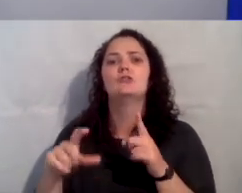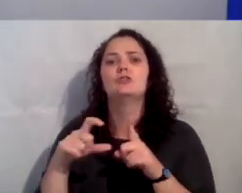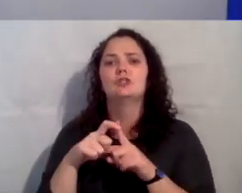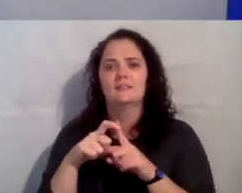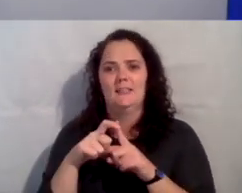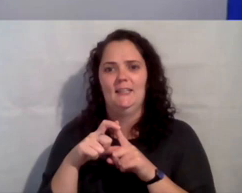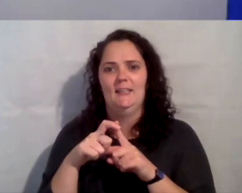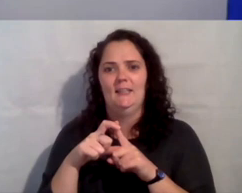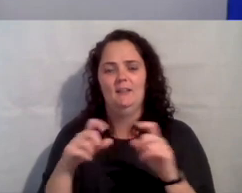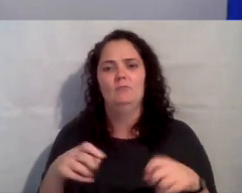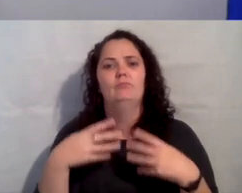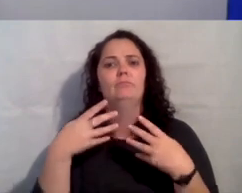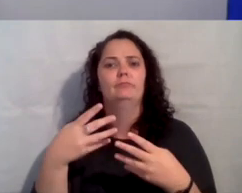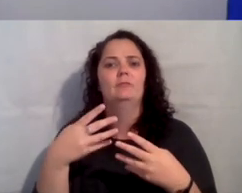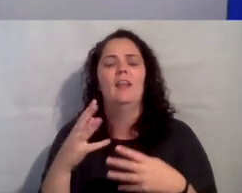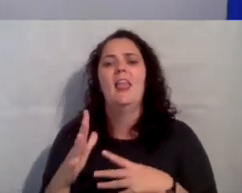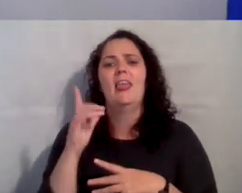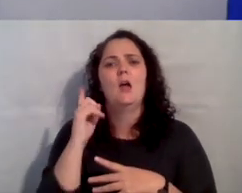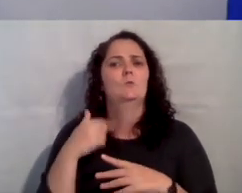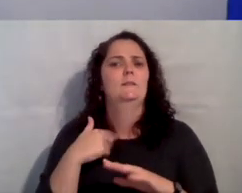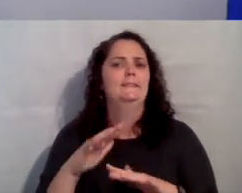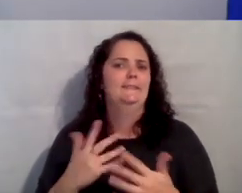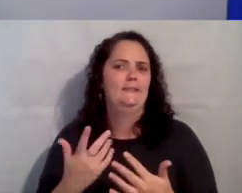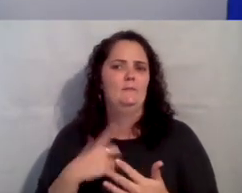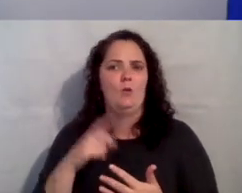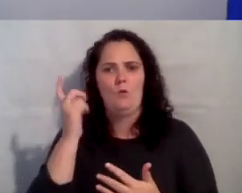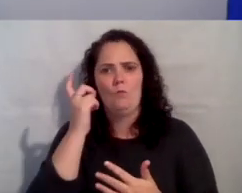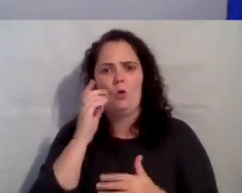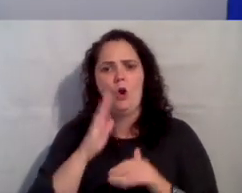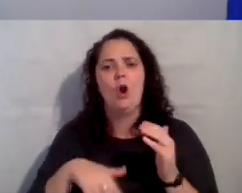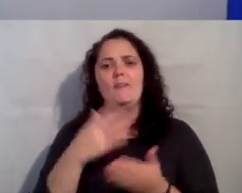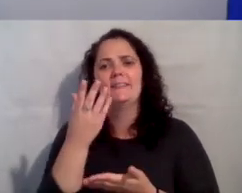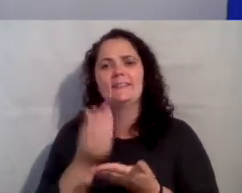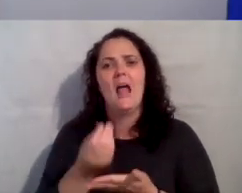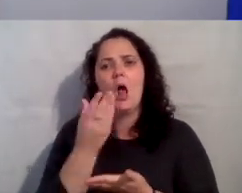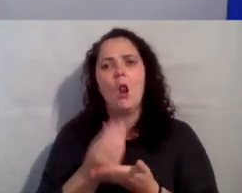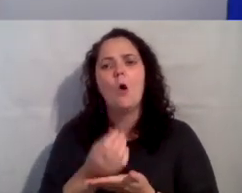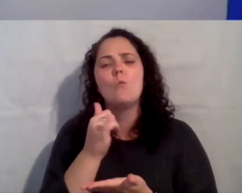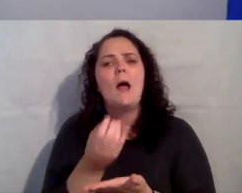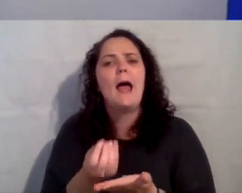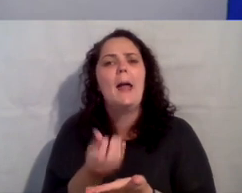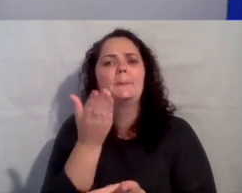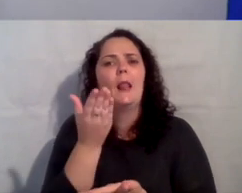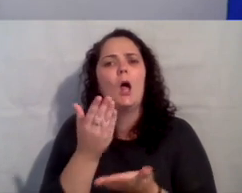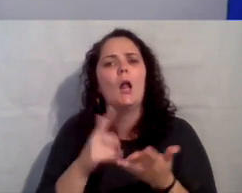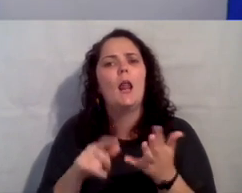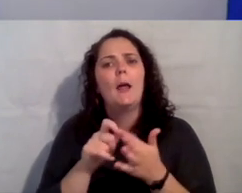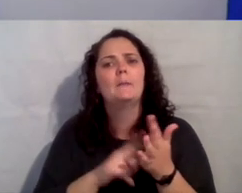which is something we didn't do last week because we were a little bit afraid of the upload and download speeds for y'all but I think not